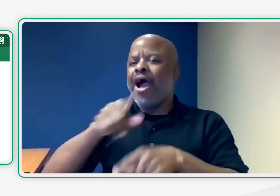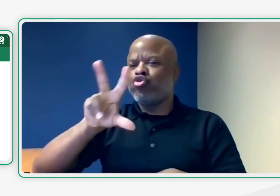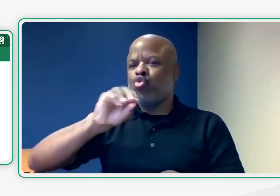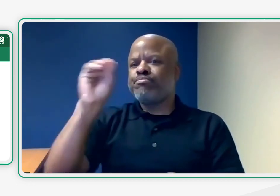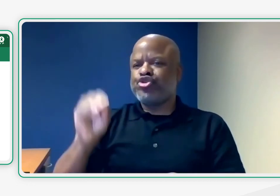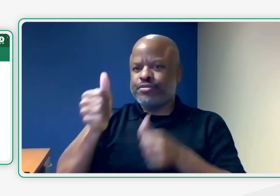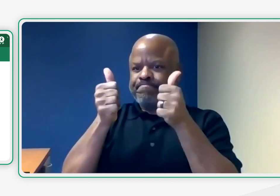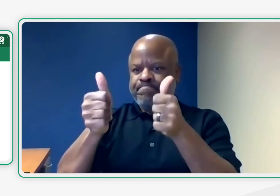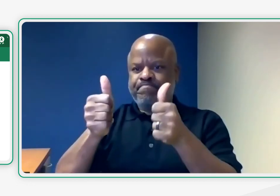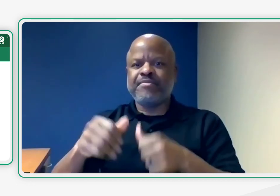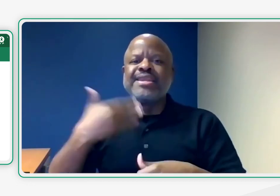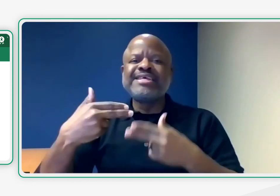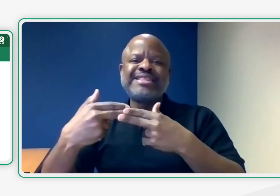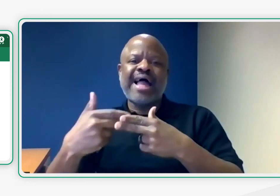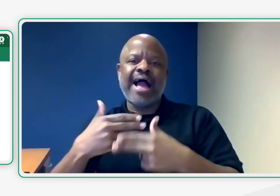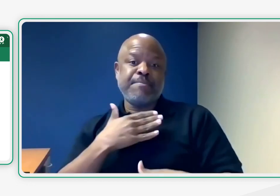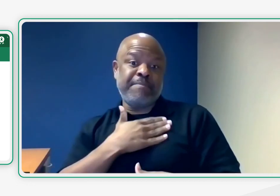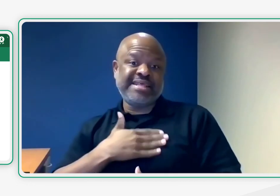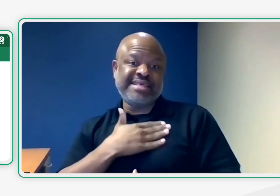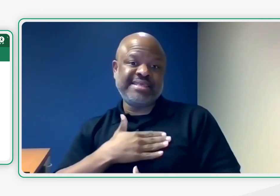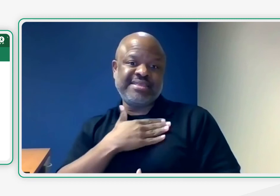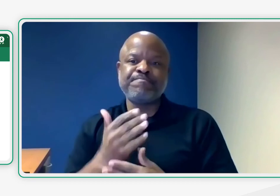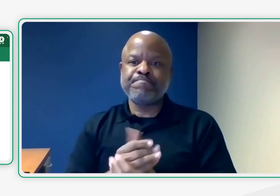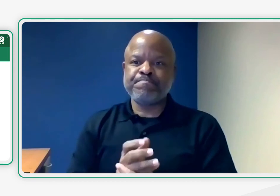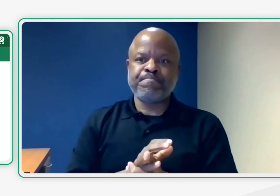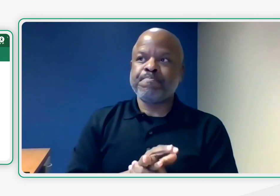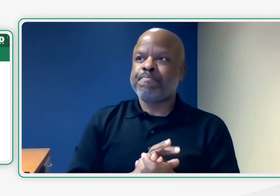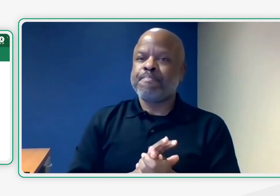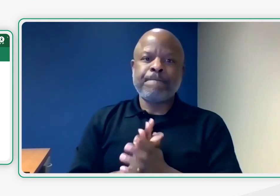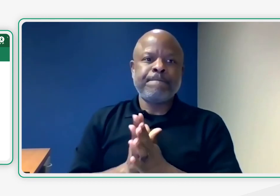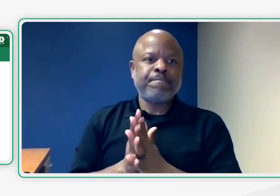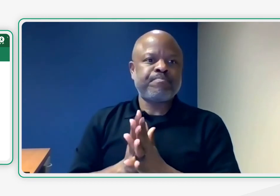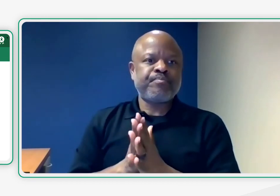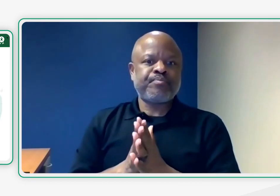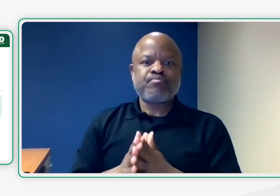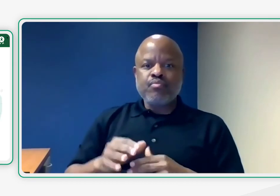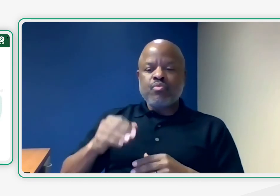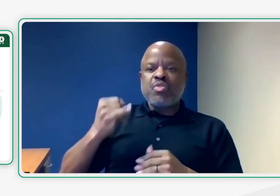allocated percentage and proportion for your household and monthly rent. Next slide, please.